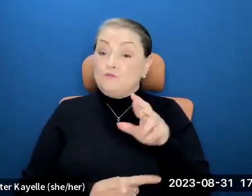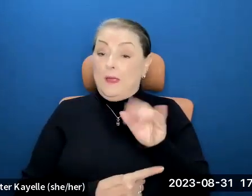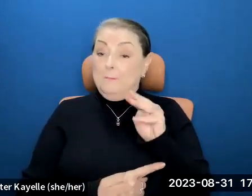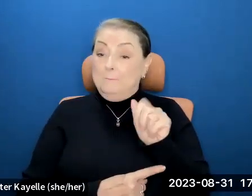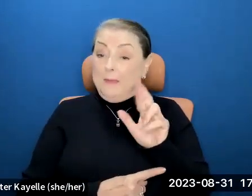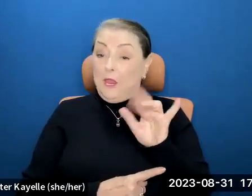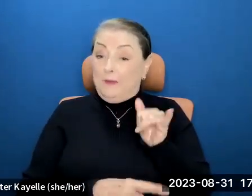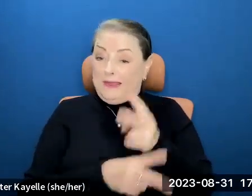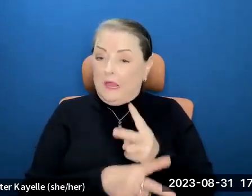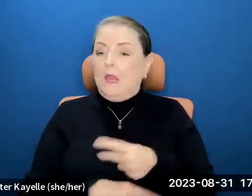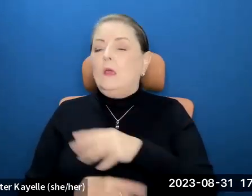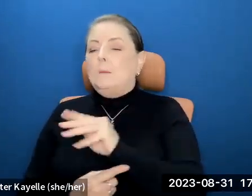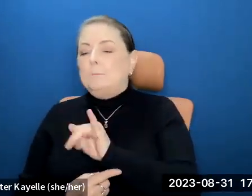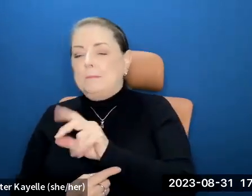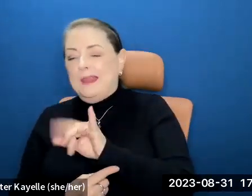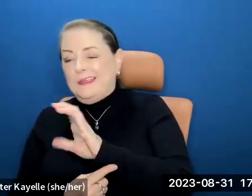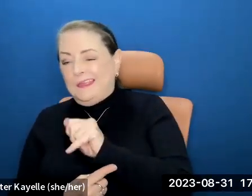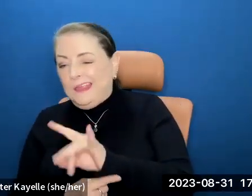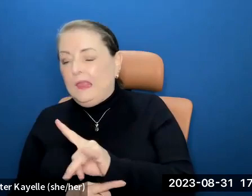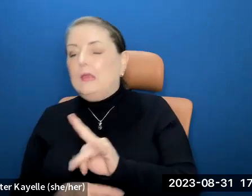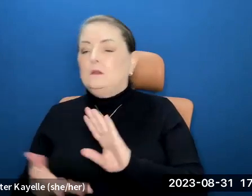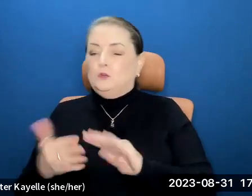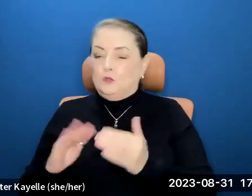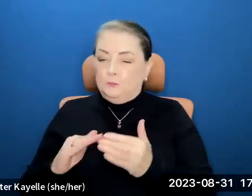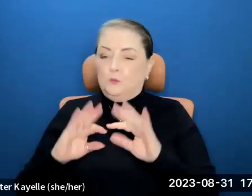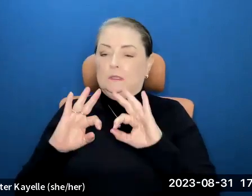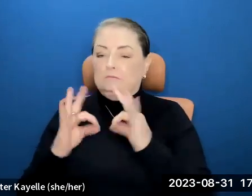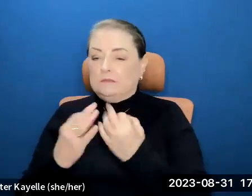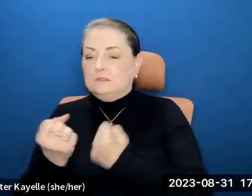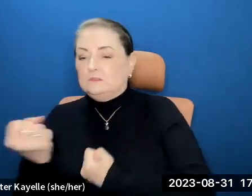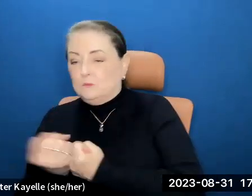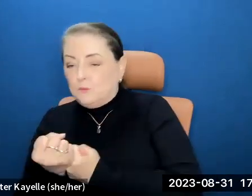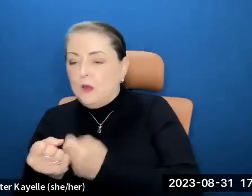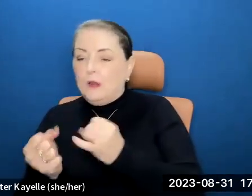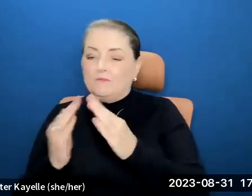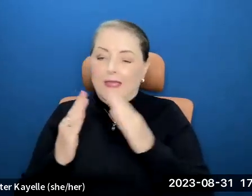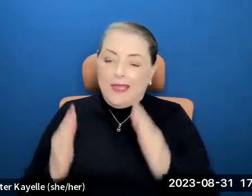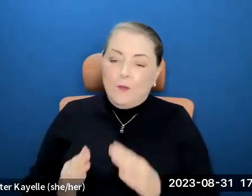provide Medicaid foundational community supports which include Supportive Housing and supported